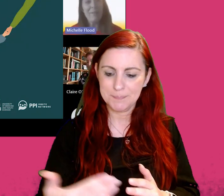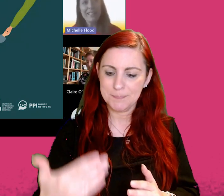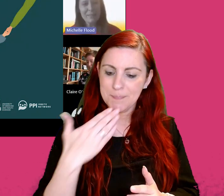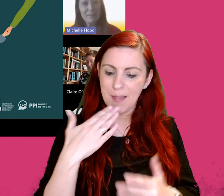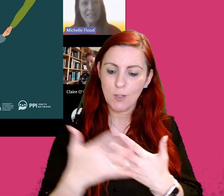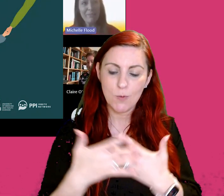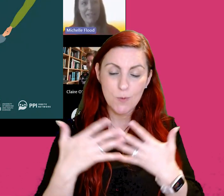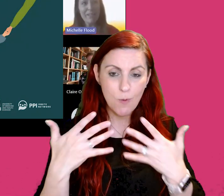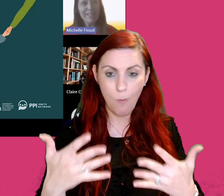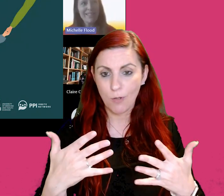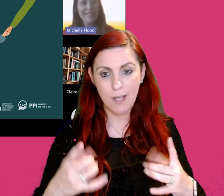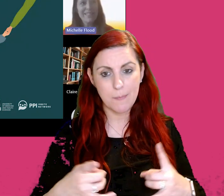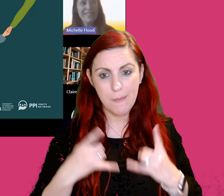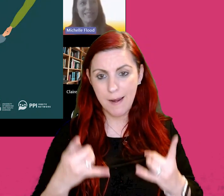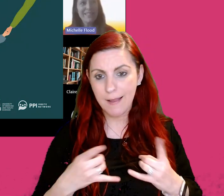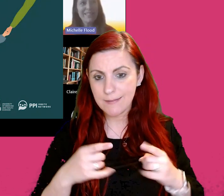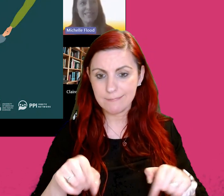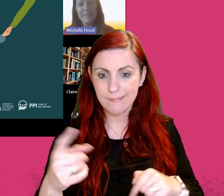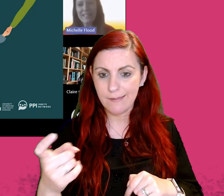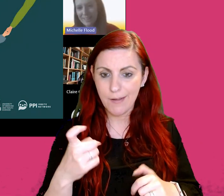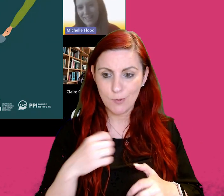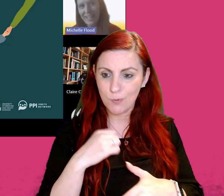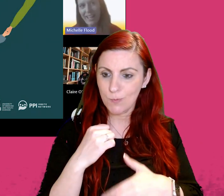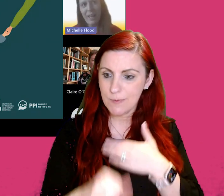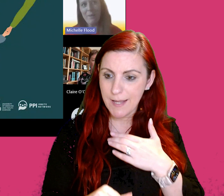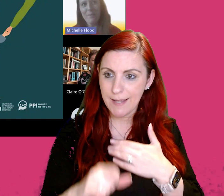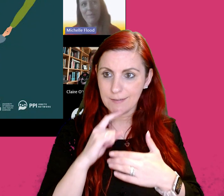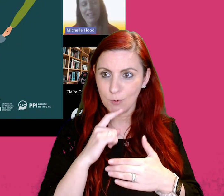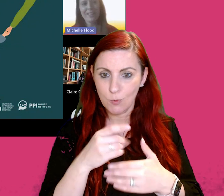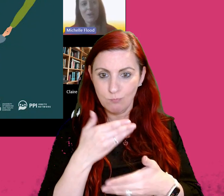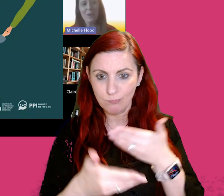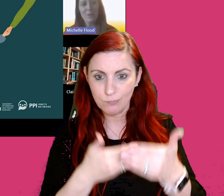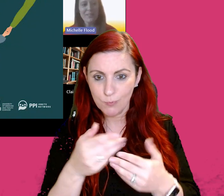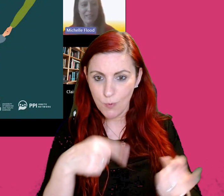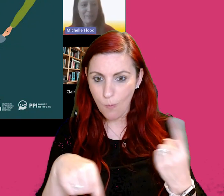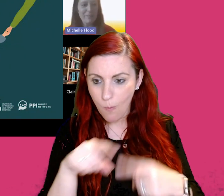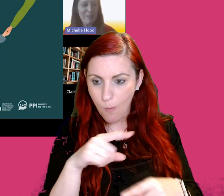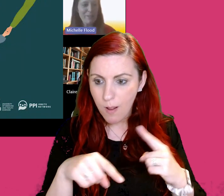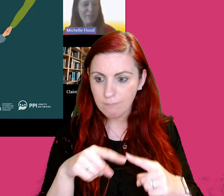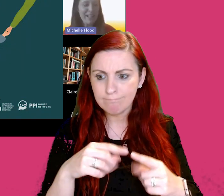delighted to be invited to speak at this event today um it's always lovely to be involved with